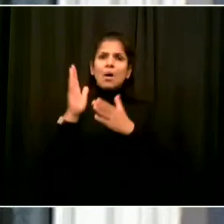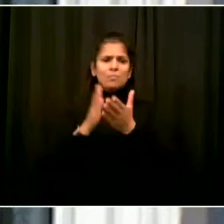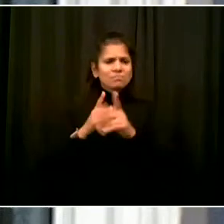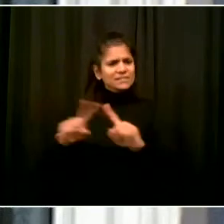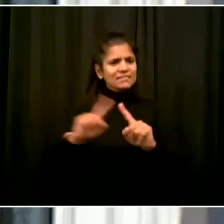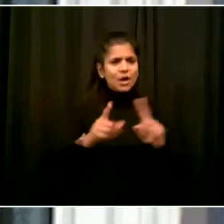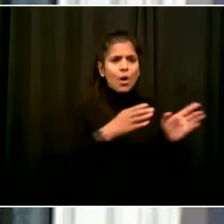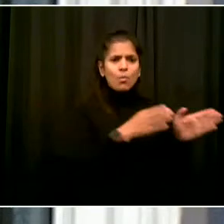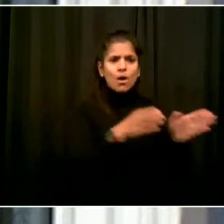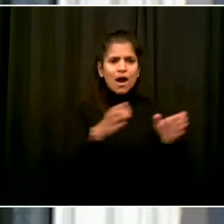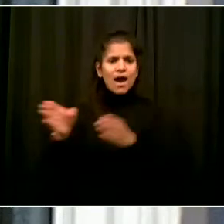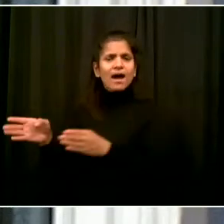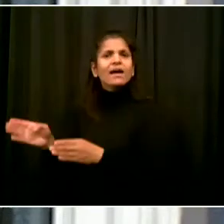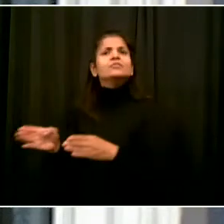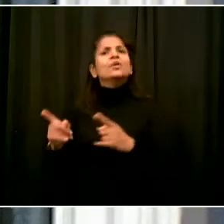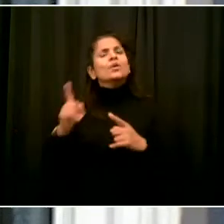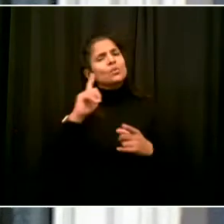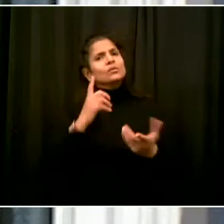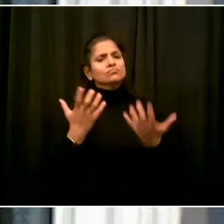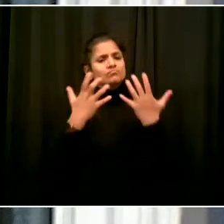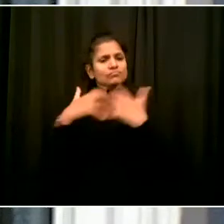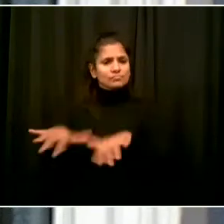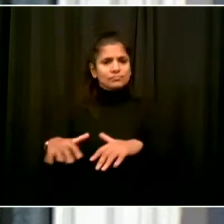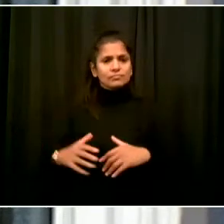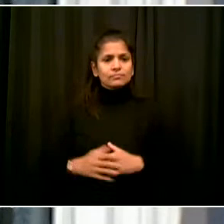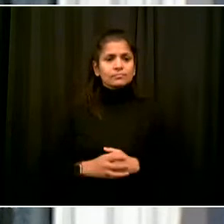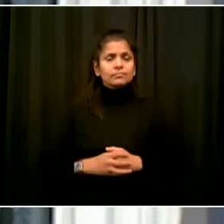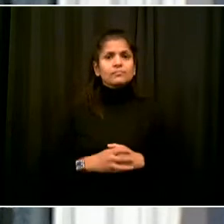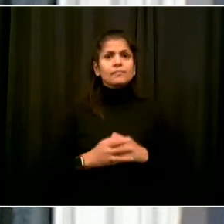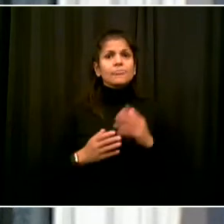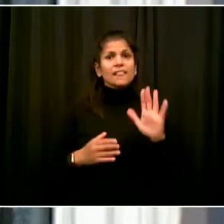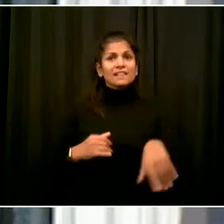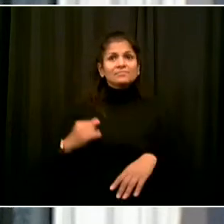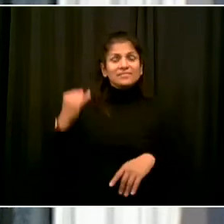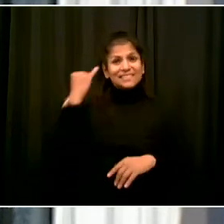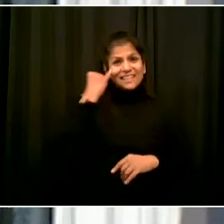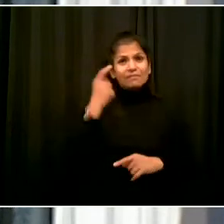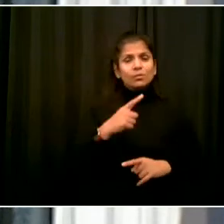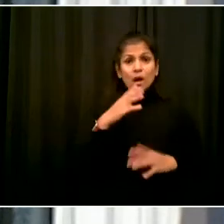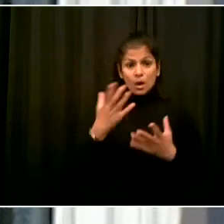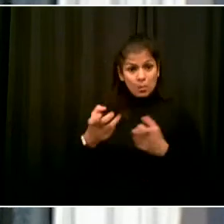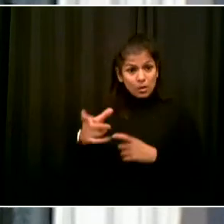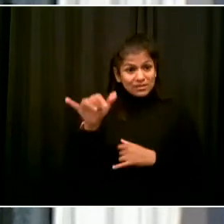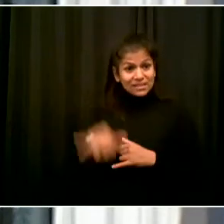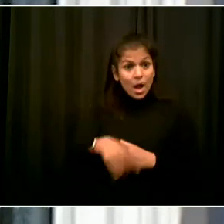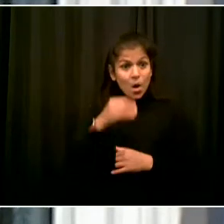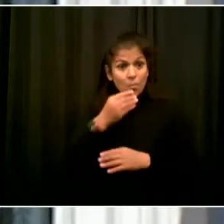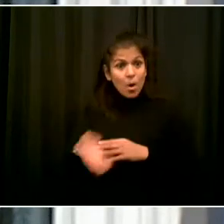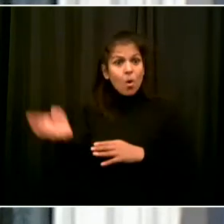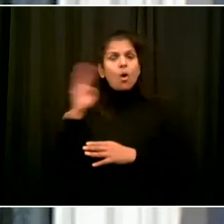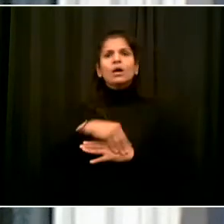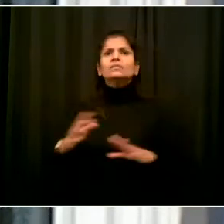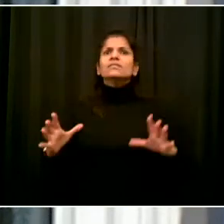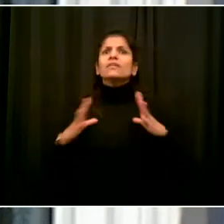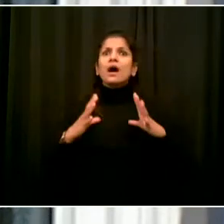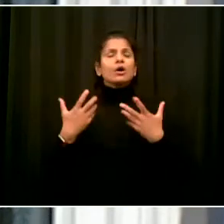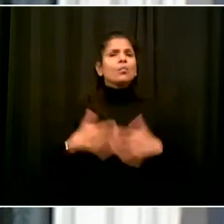CREATIVE IN HOWW WE CONNECT WITH OUR FRIENDS AND FAMILY. AND WE CAN OF COURSE STILL ENJOYY THE HOLIDAYS TOGETHER. TAKE A WALK IN